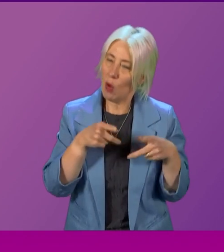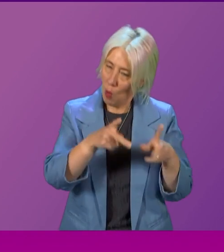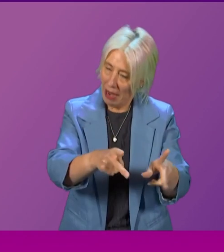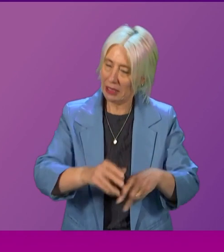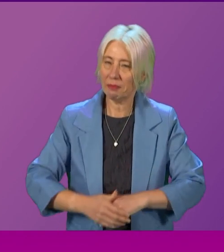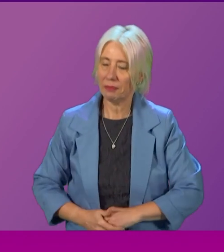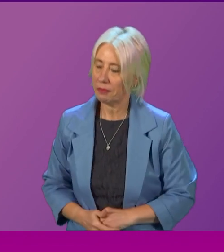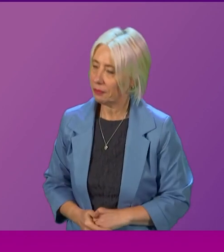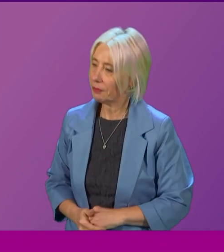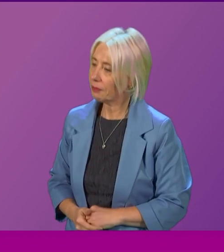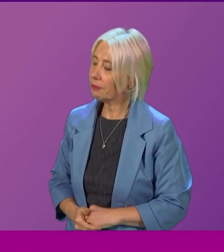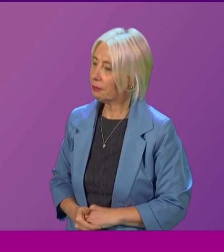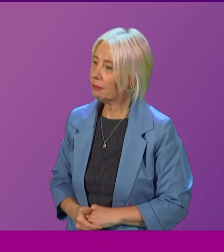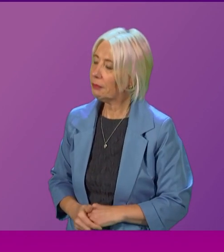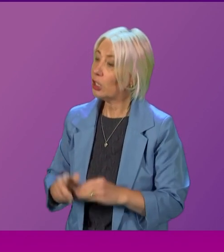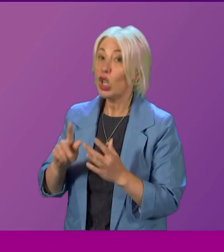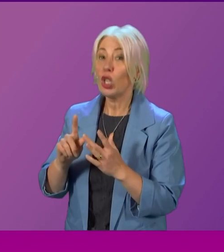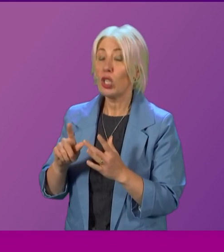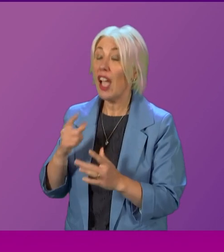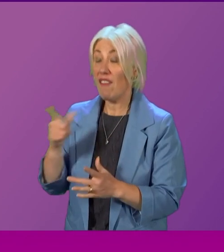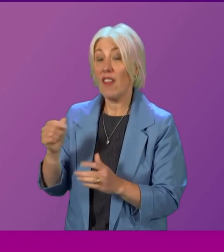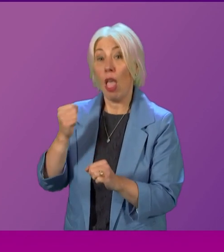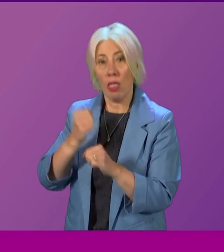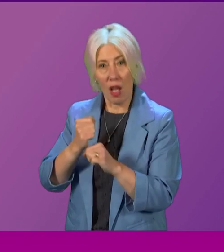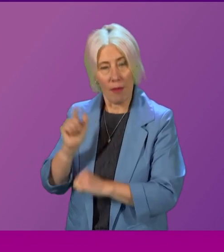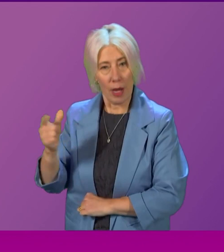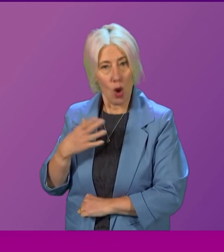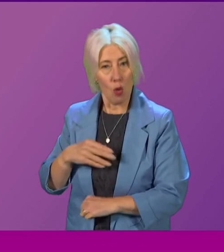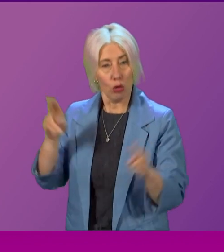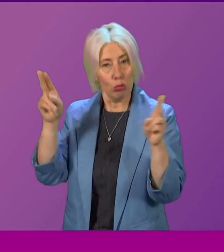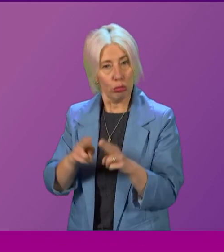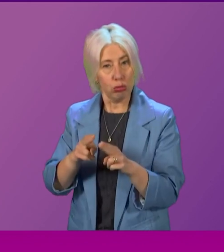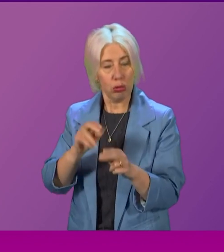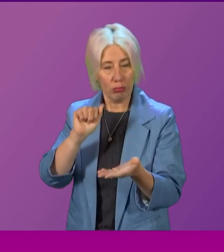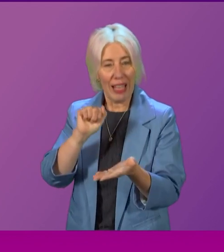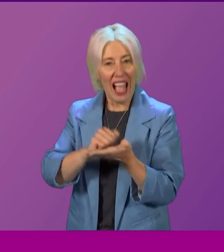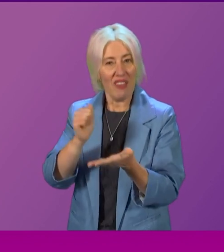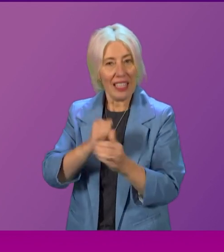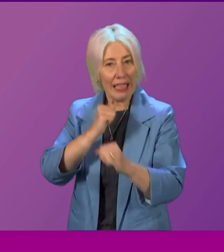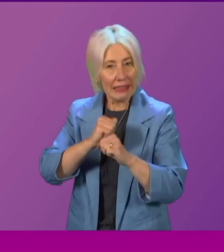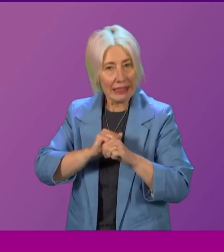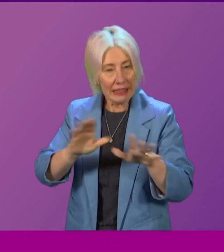If the Government is seeking to curtail the advertisement of any perceived enjoyment of